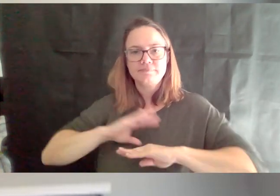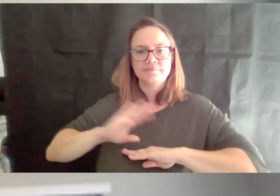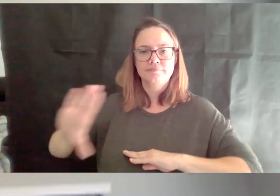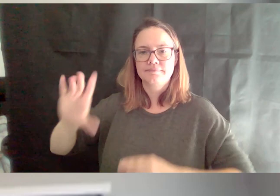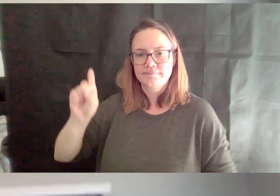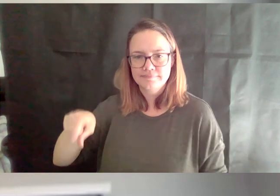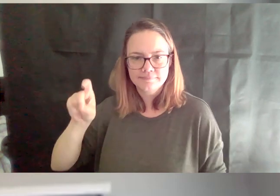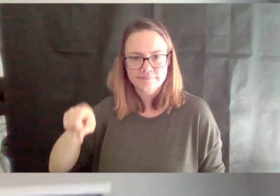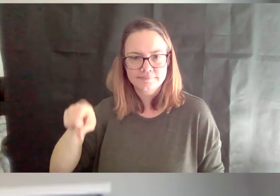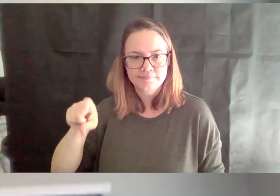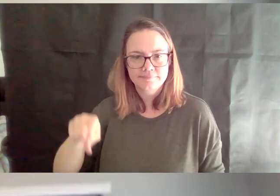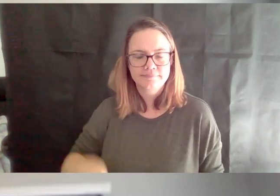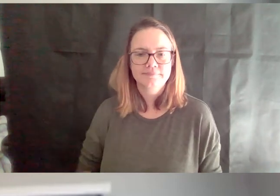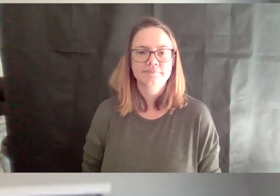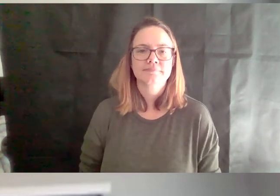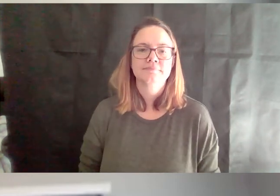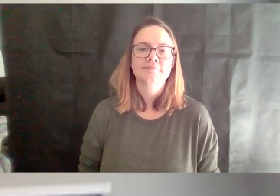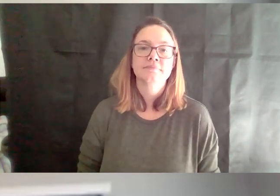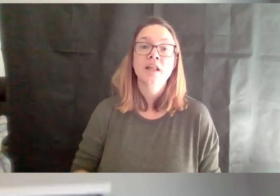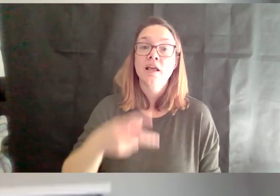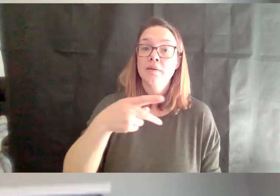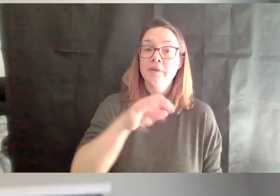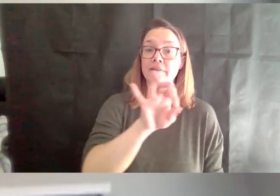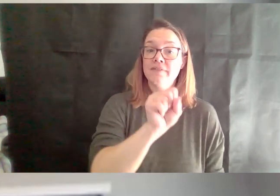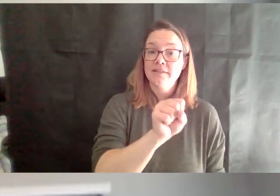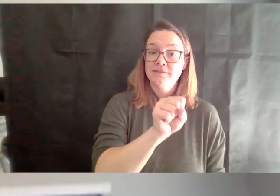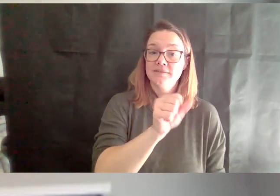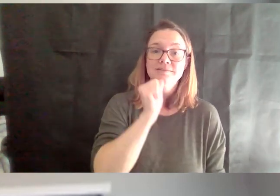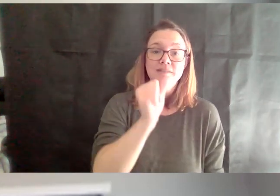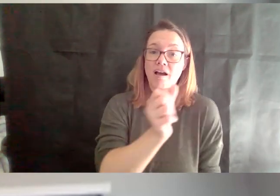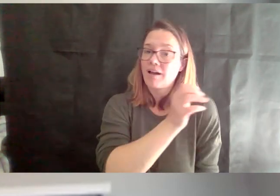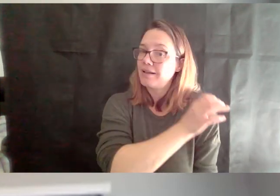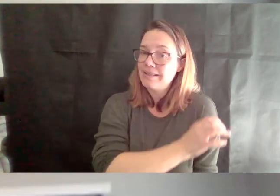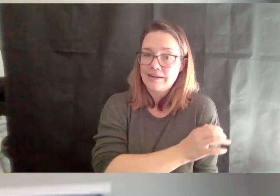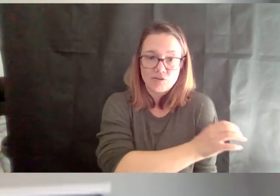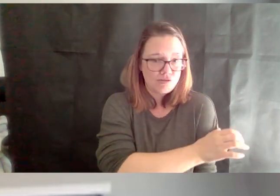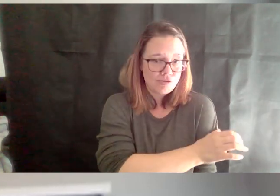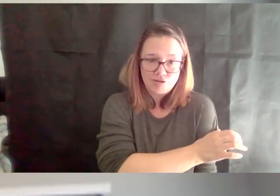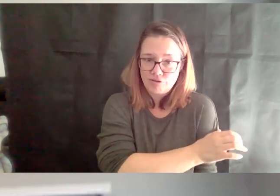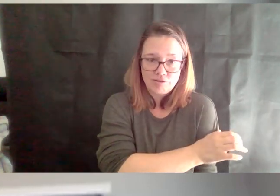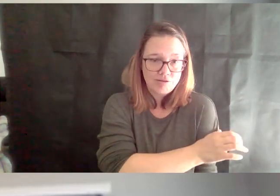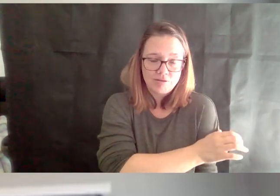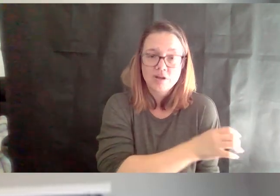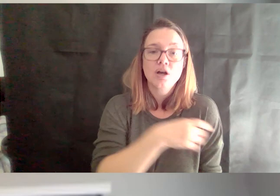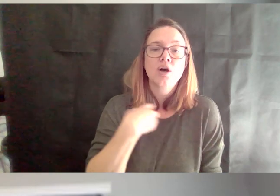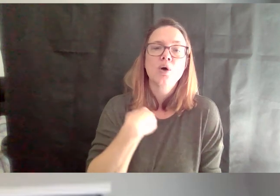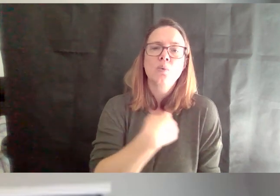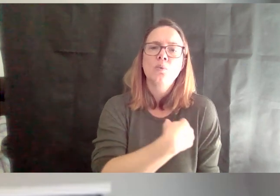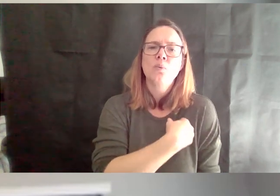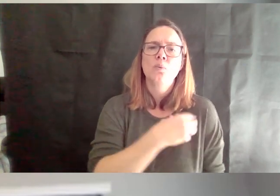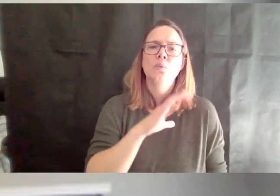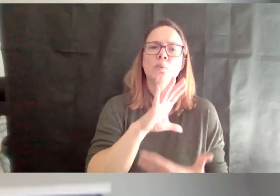So although PFS isn't a clinical piece to the consumer services, we essentially become another part